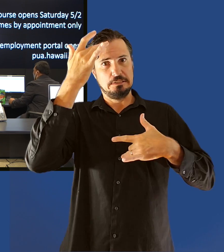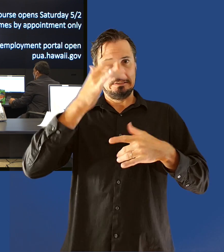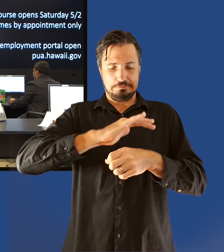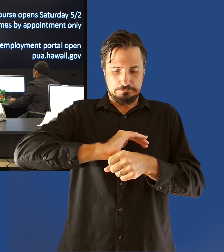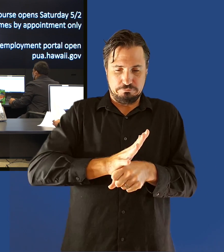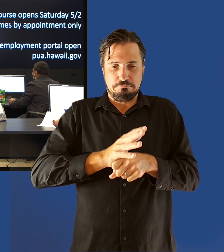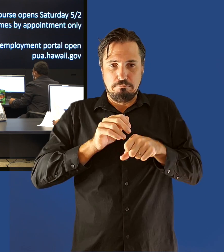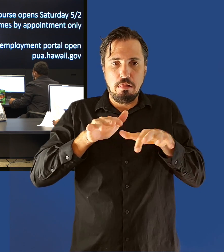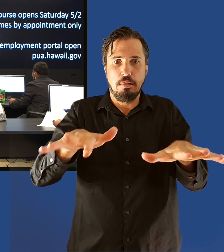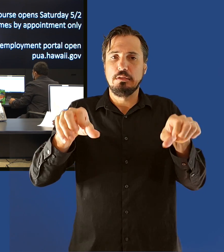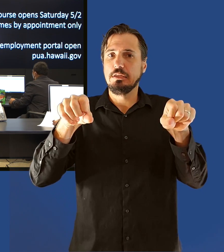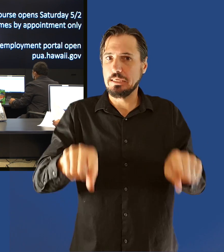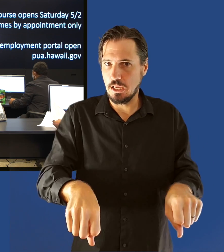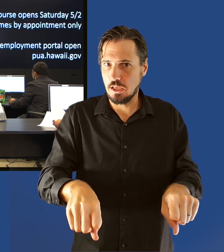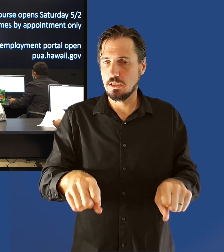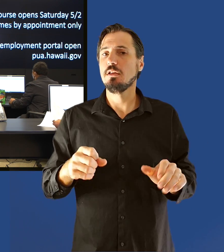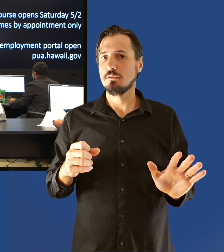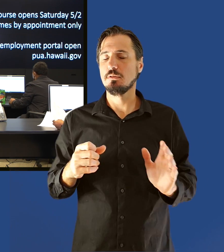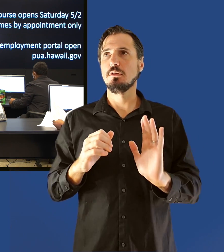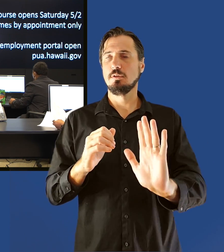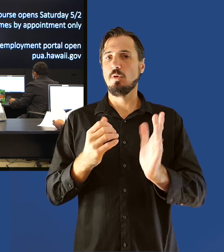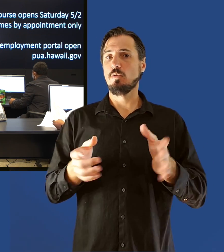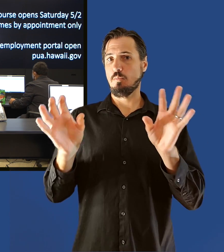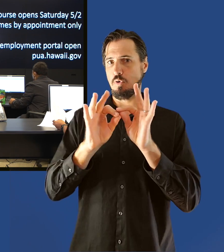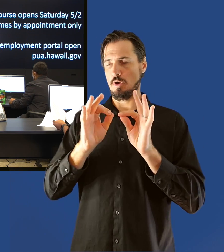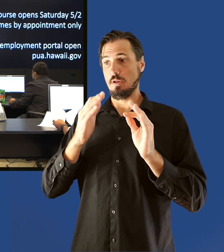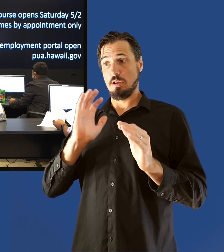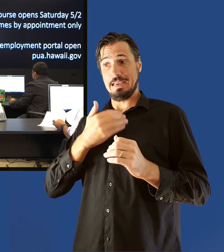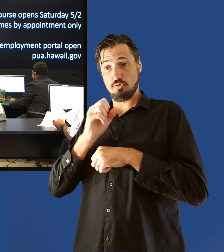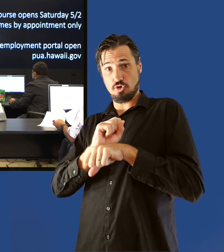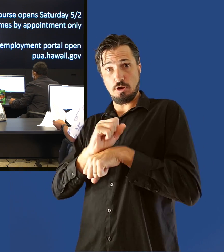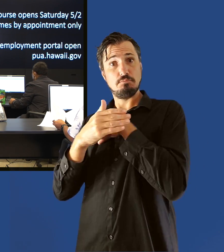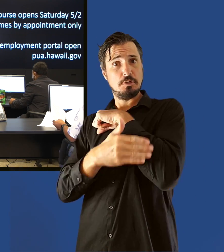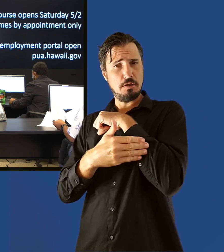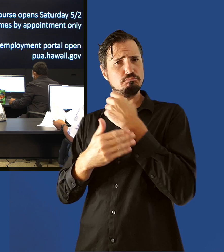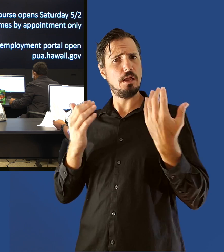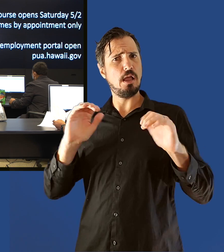So the role of the county is to continue to think out of the box solutions to help reduce risk where we can.